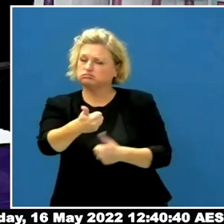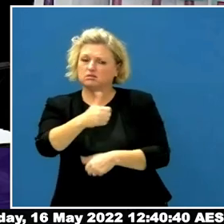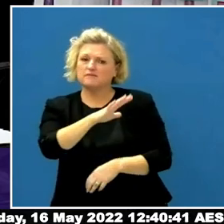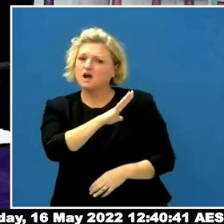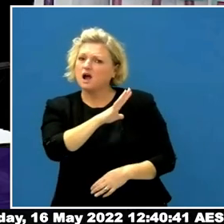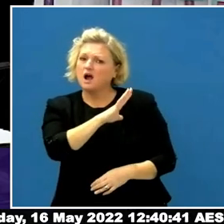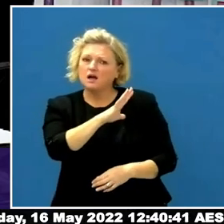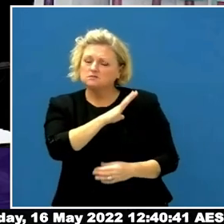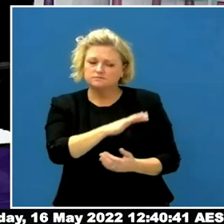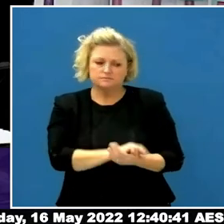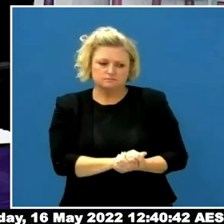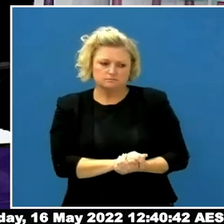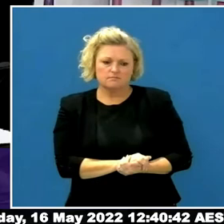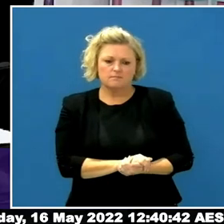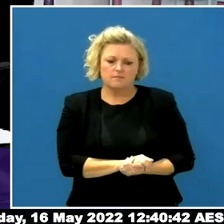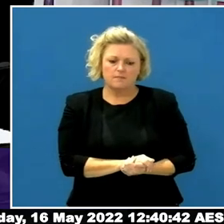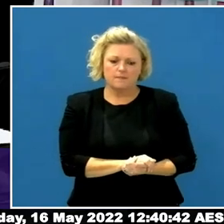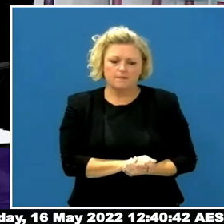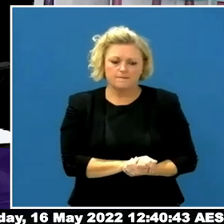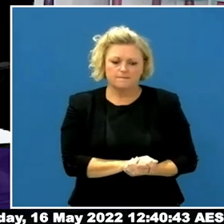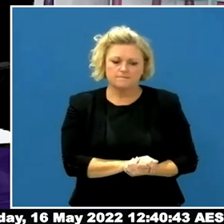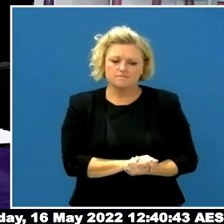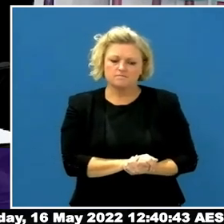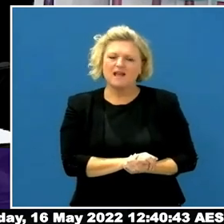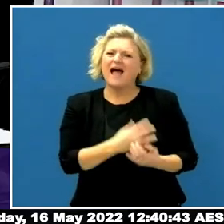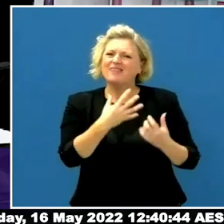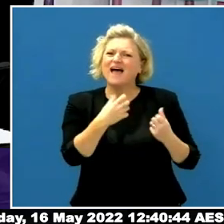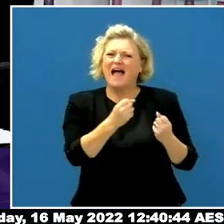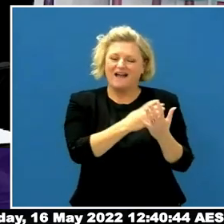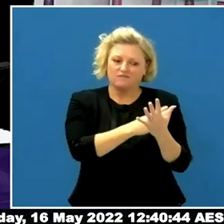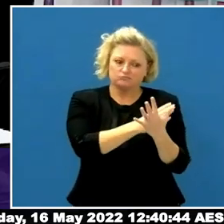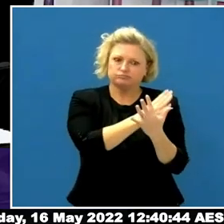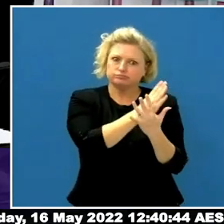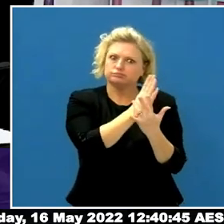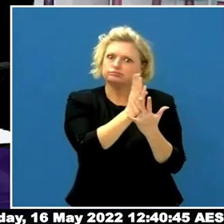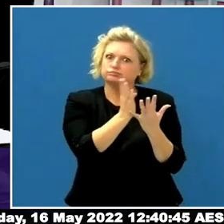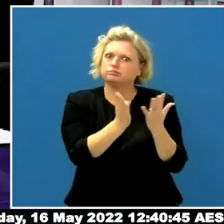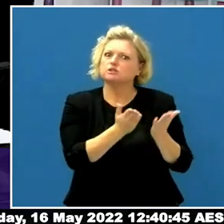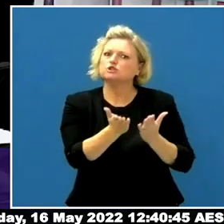they did more services than, say, some of the others - some of the other support